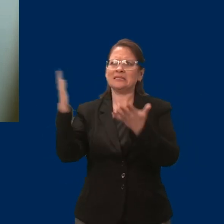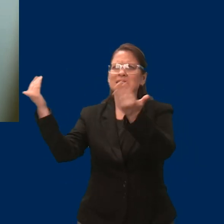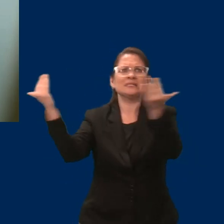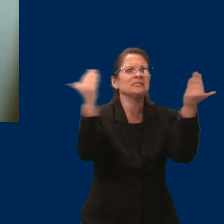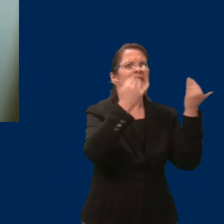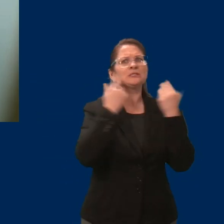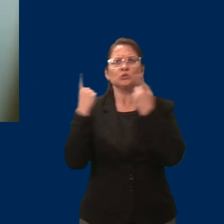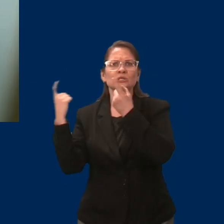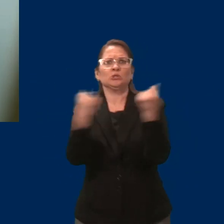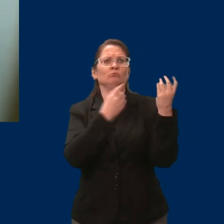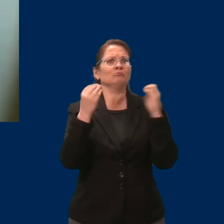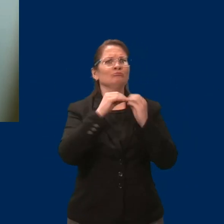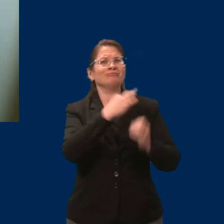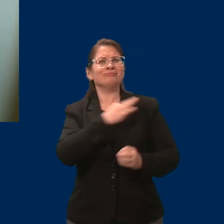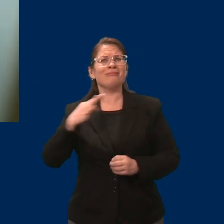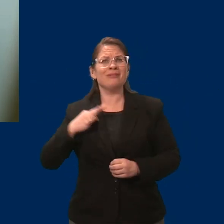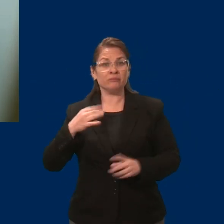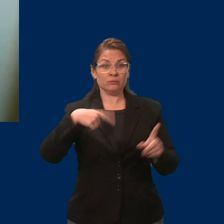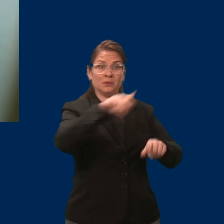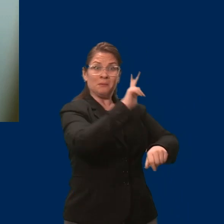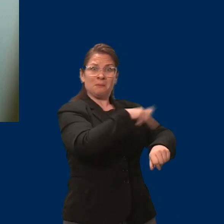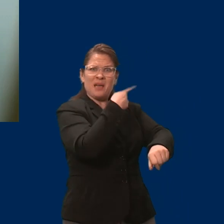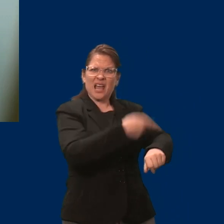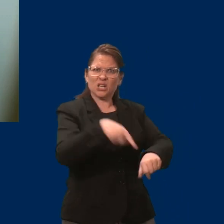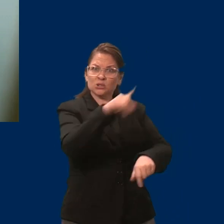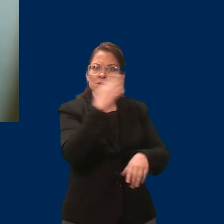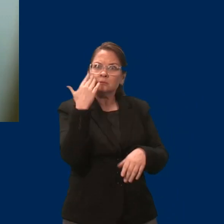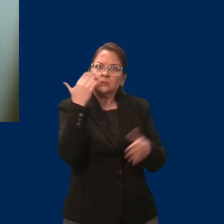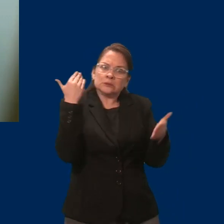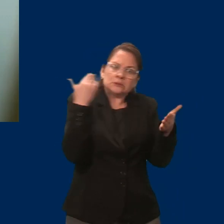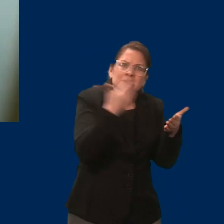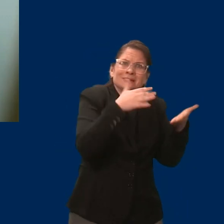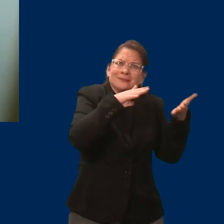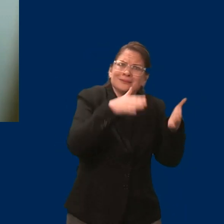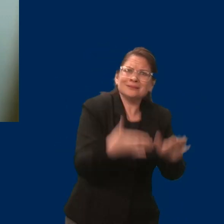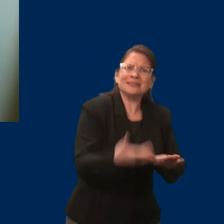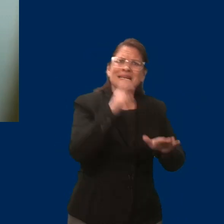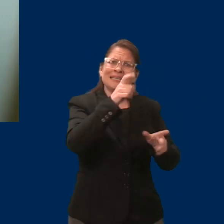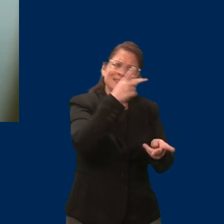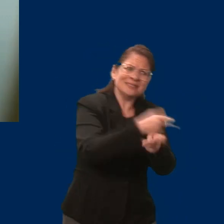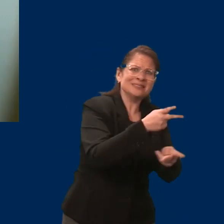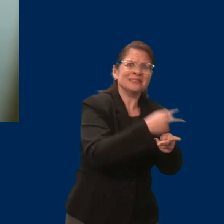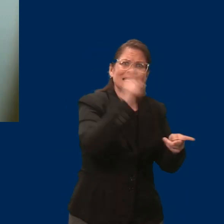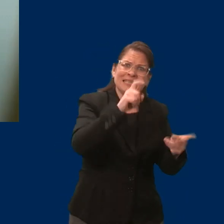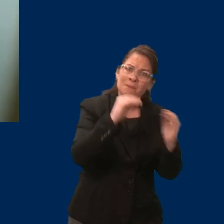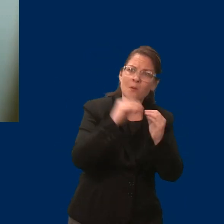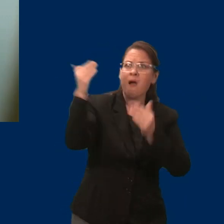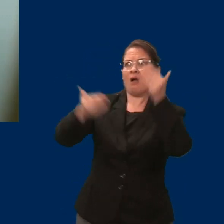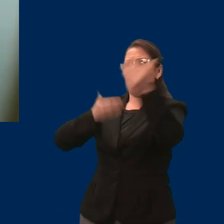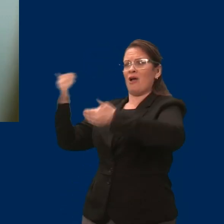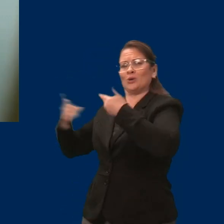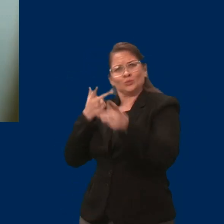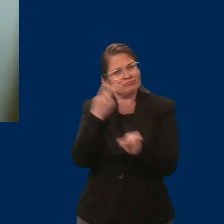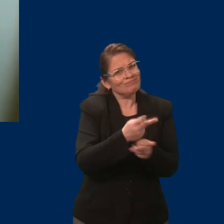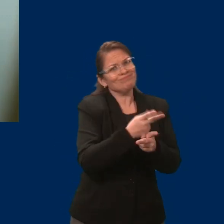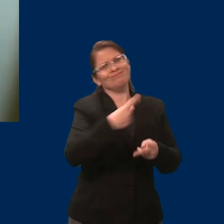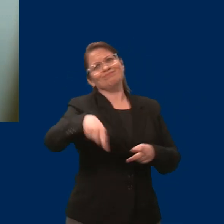We need to have those trained workers. And I think this need was only exacerbated